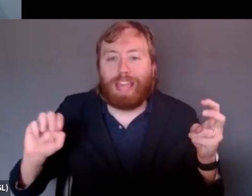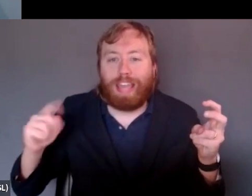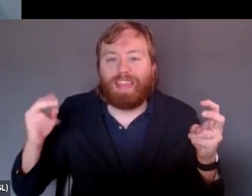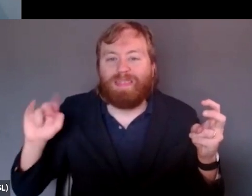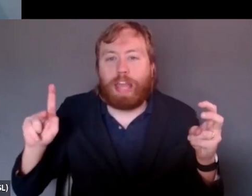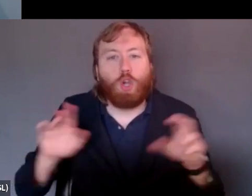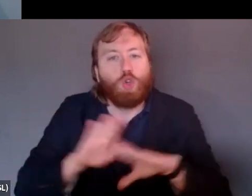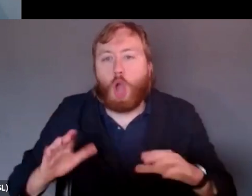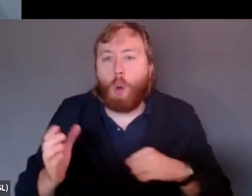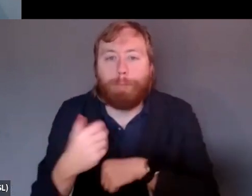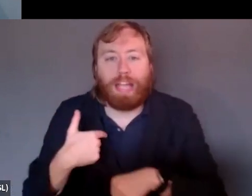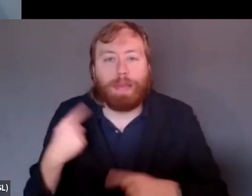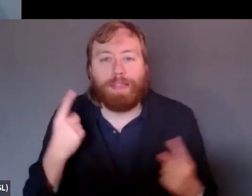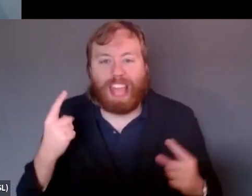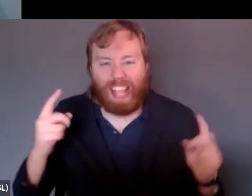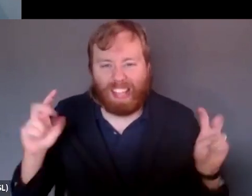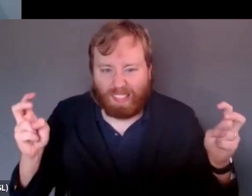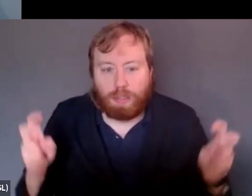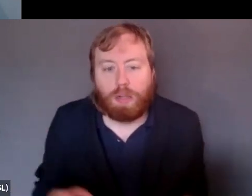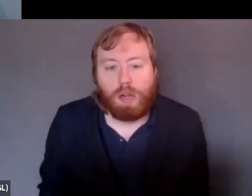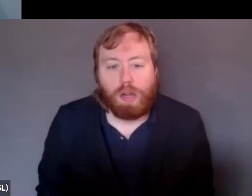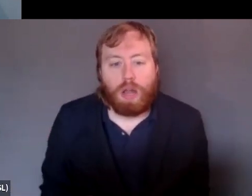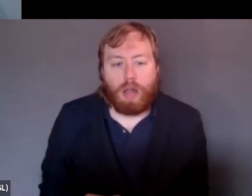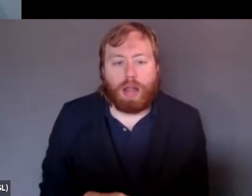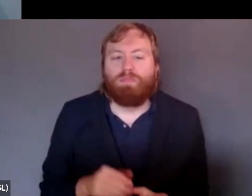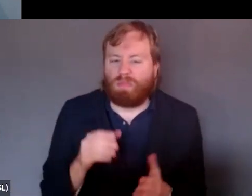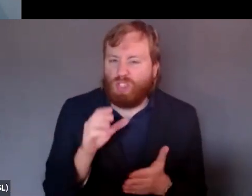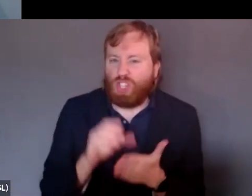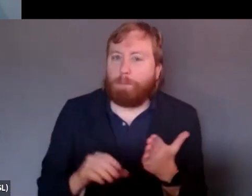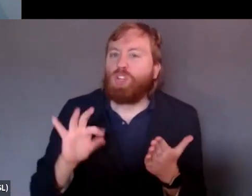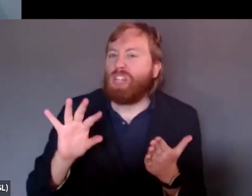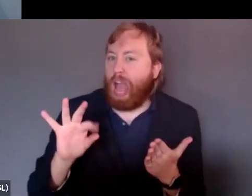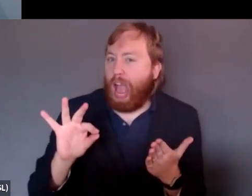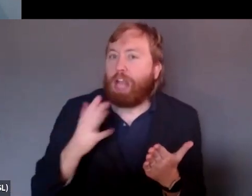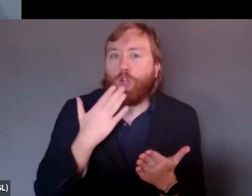There's enough information in there to help you write good scenarios. You want to write very specific things.